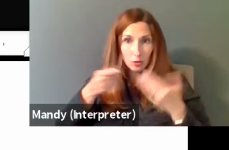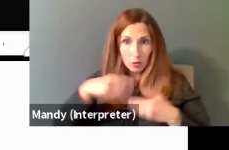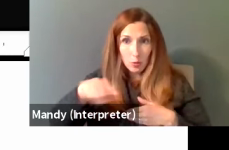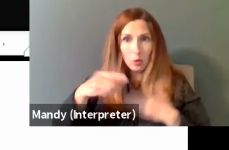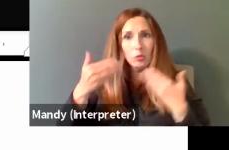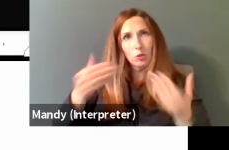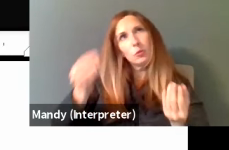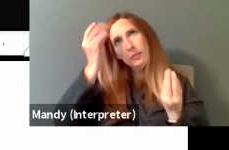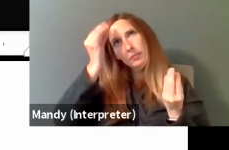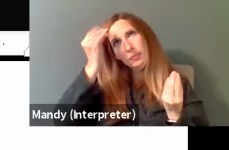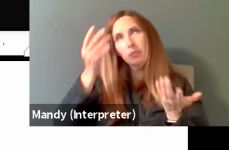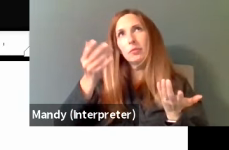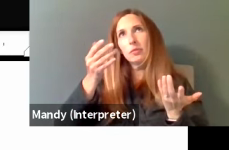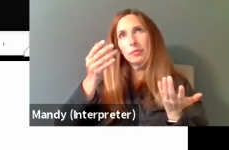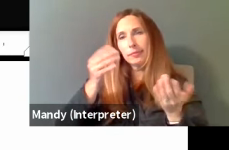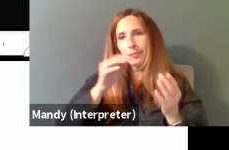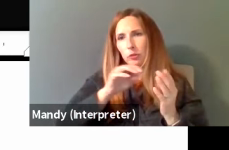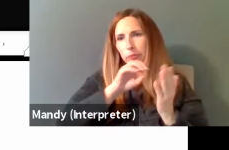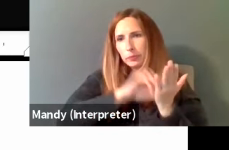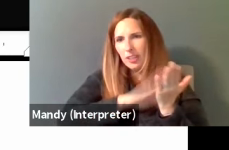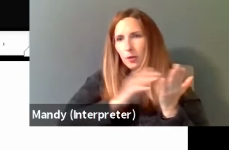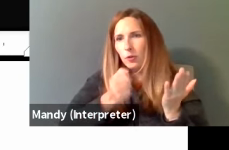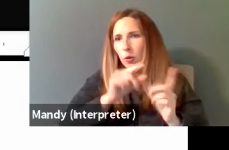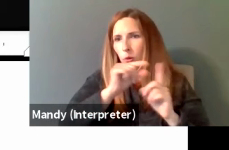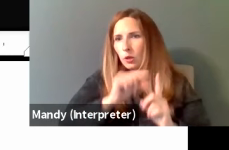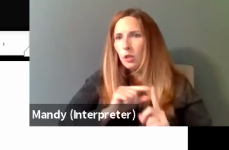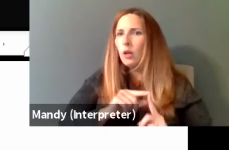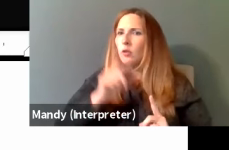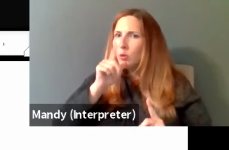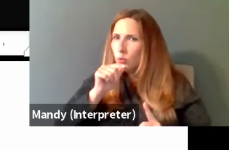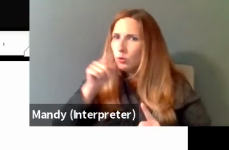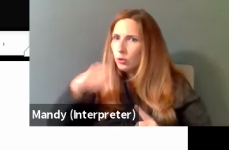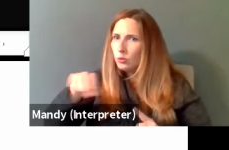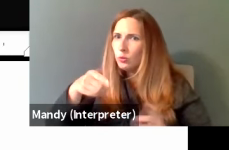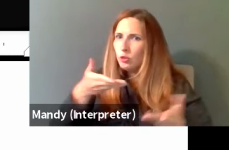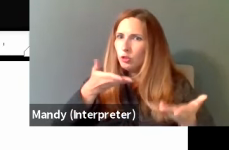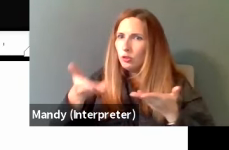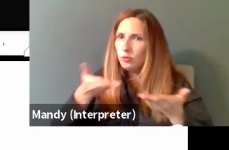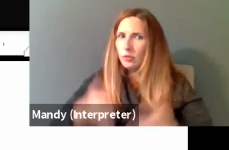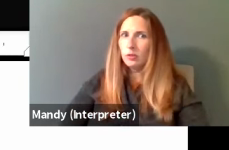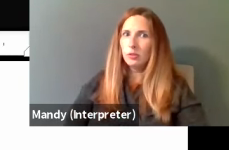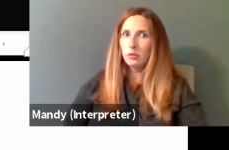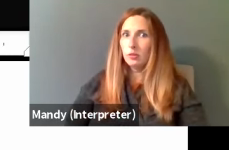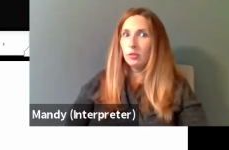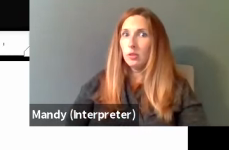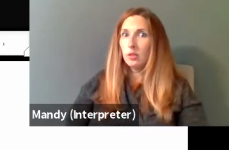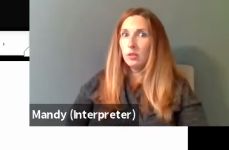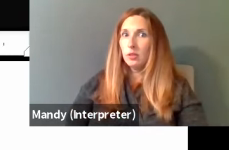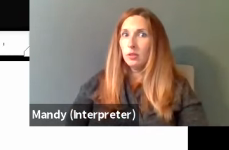and just, you know, bullet those folks out. Are they people that are located